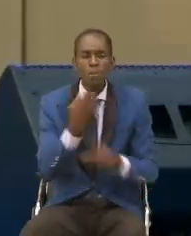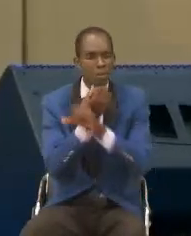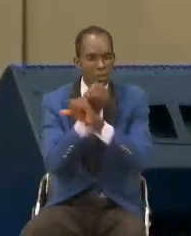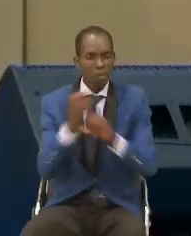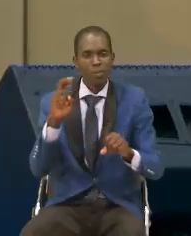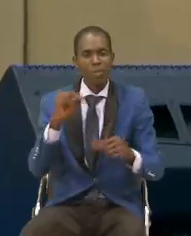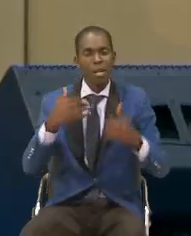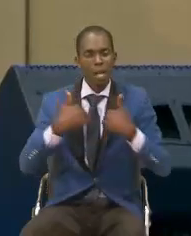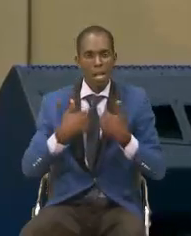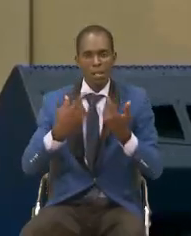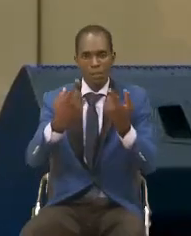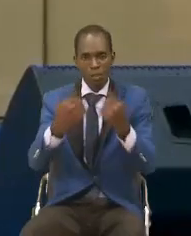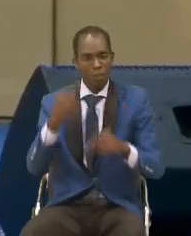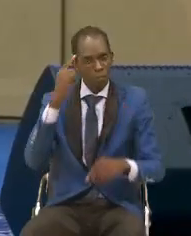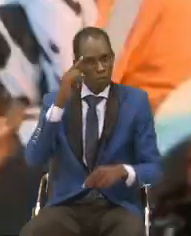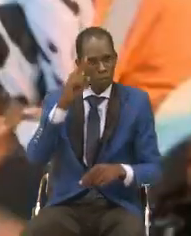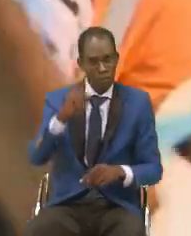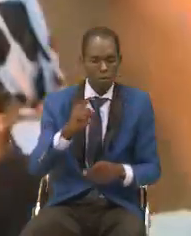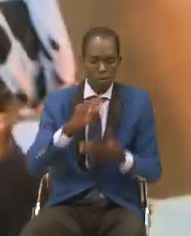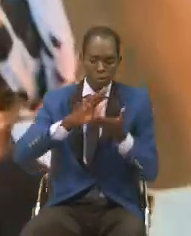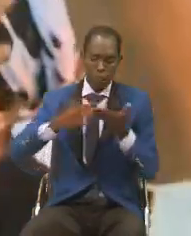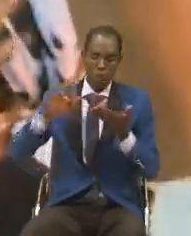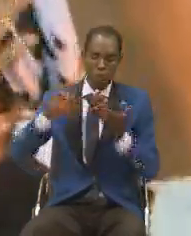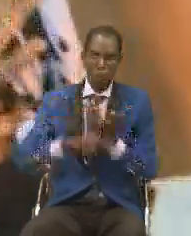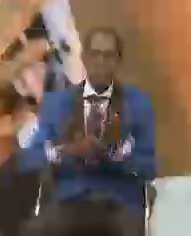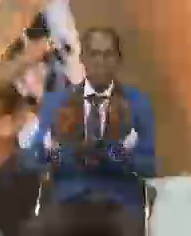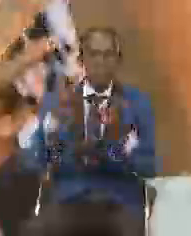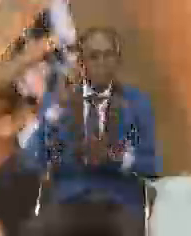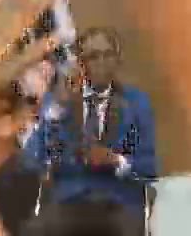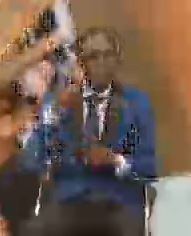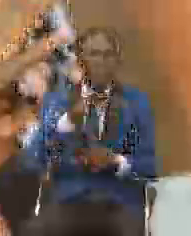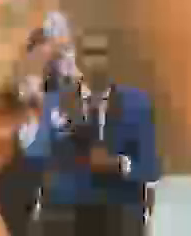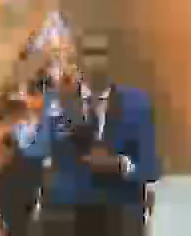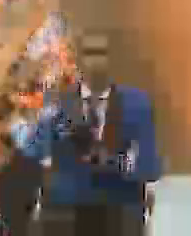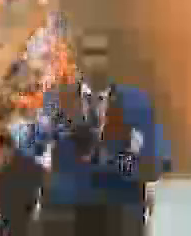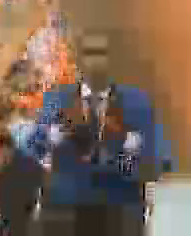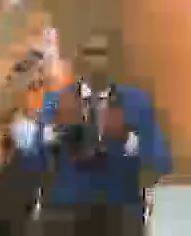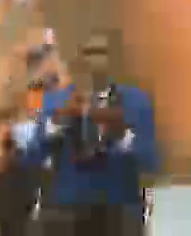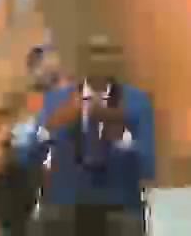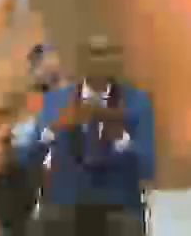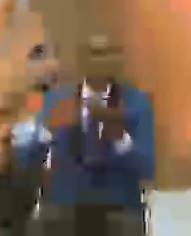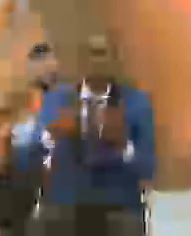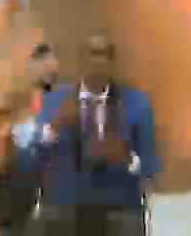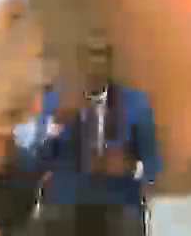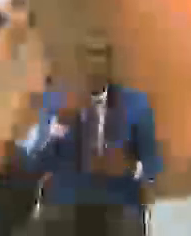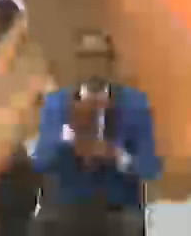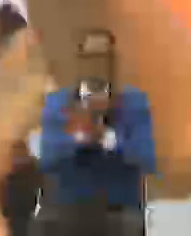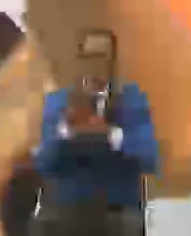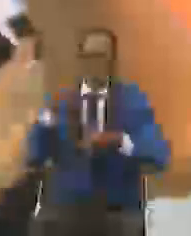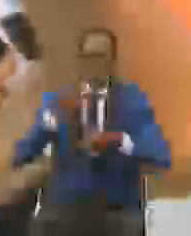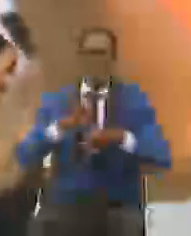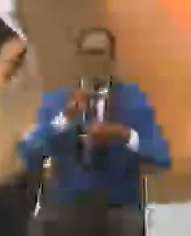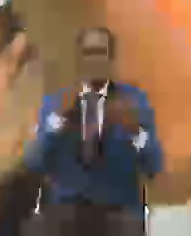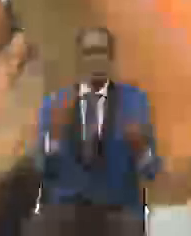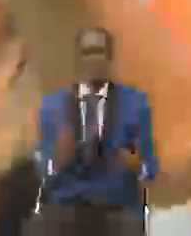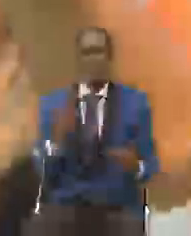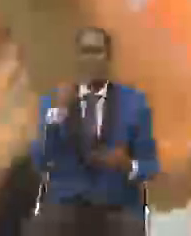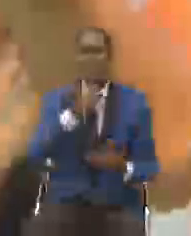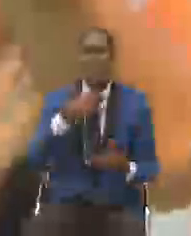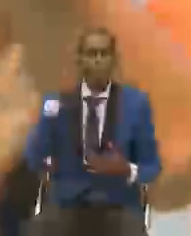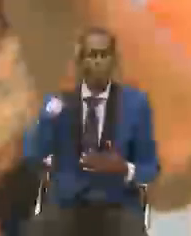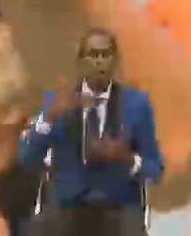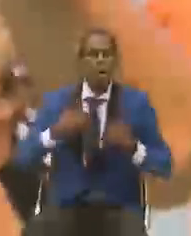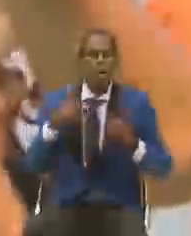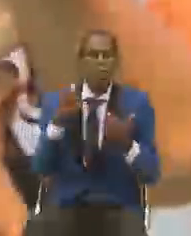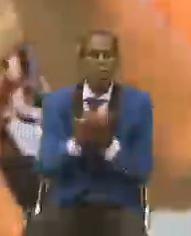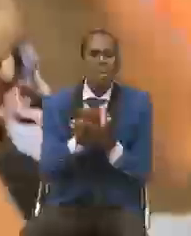who is having that salvation has come forgiveness has come who is having that forgiveness freedom